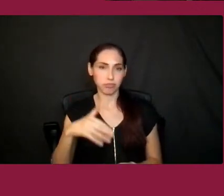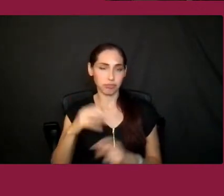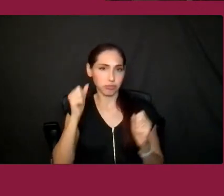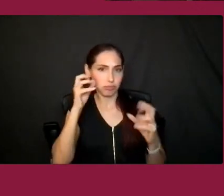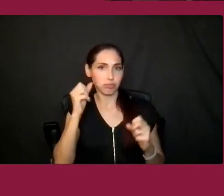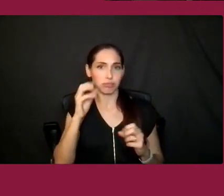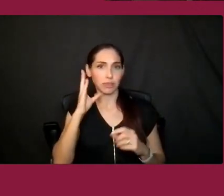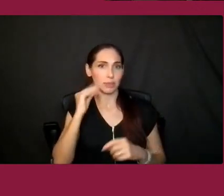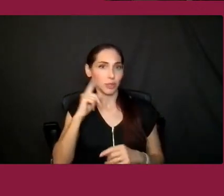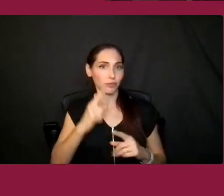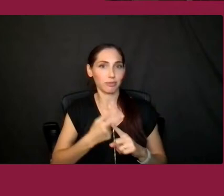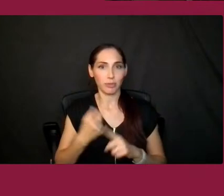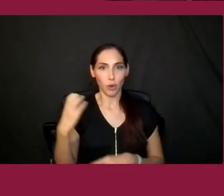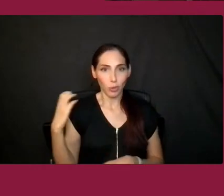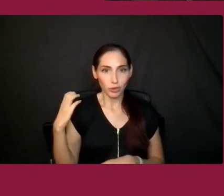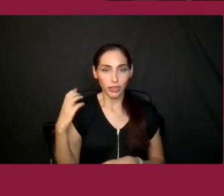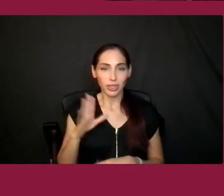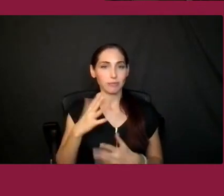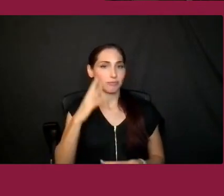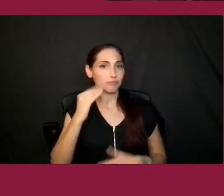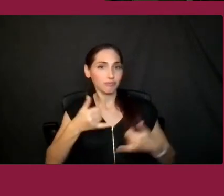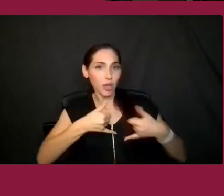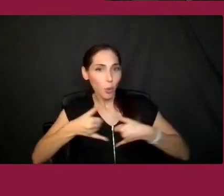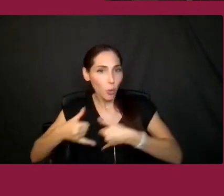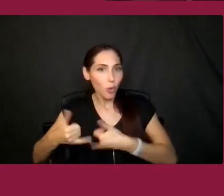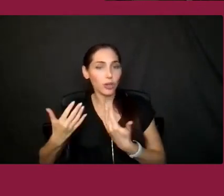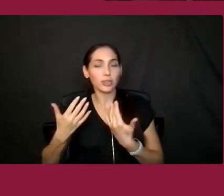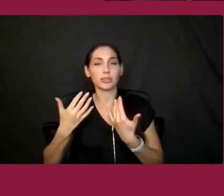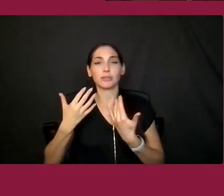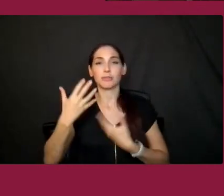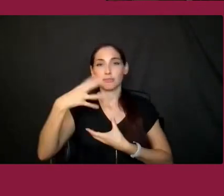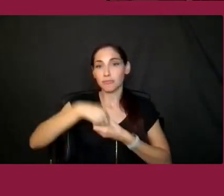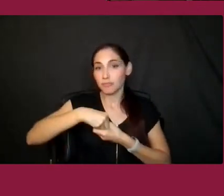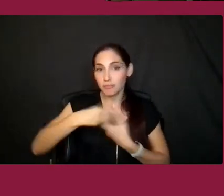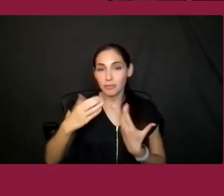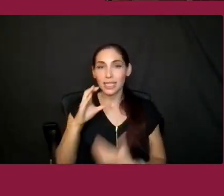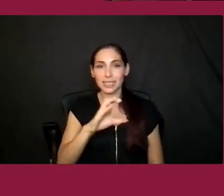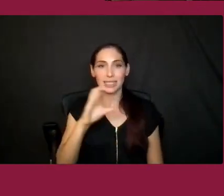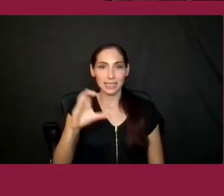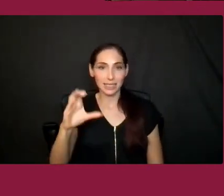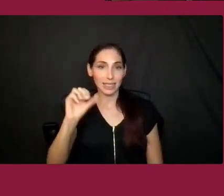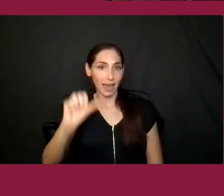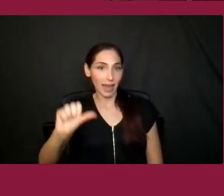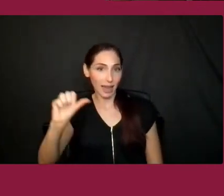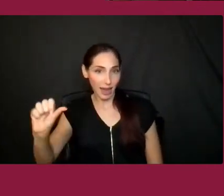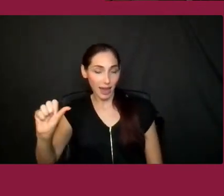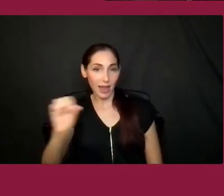He's been awarded, uh, including the CCCAA Western State